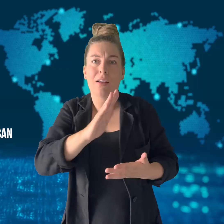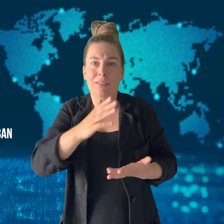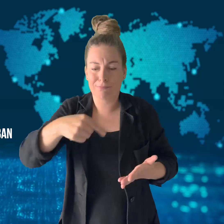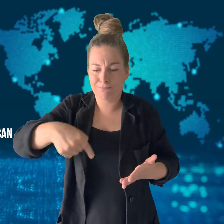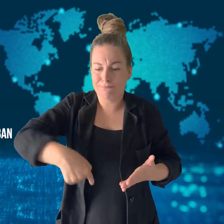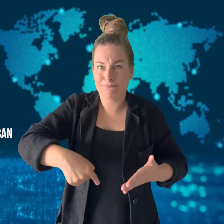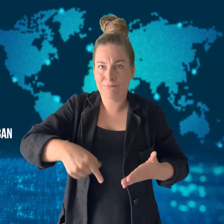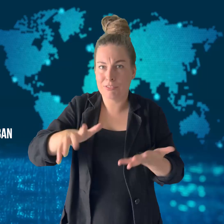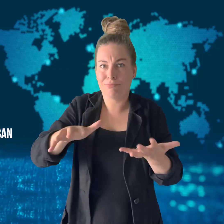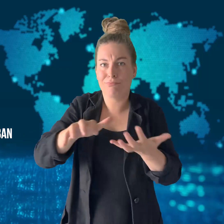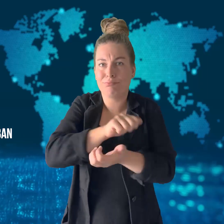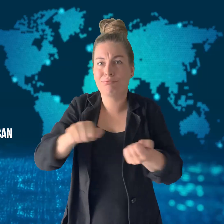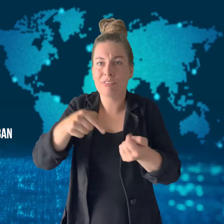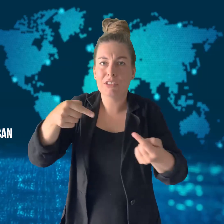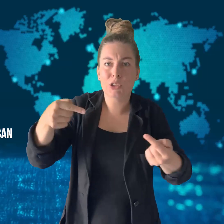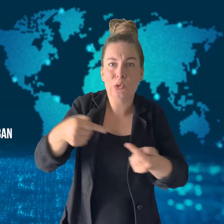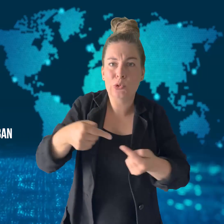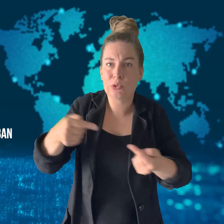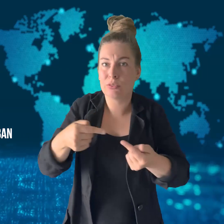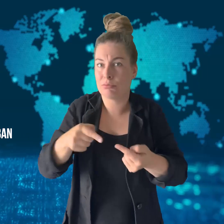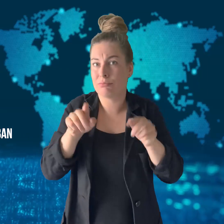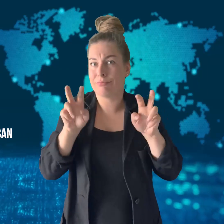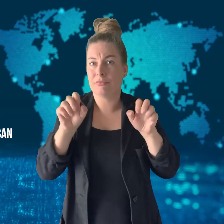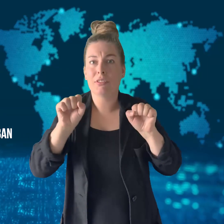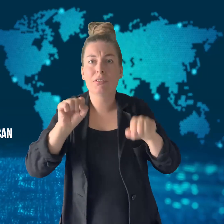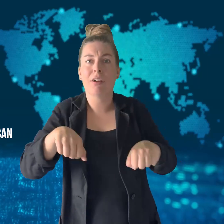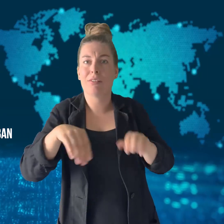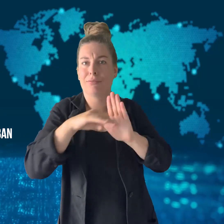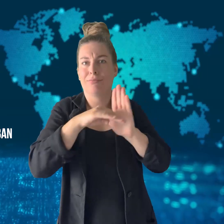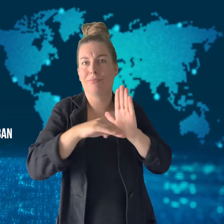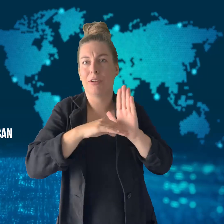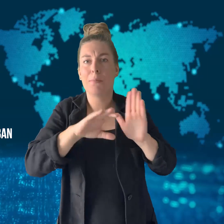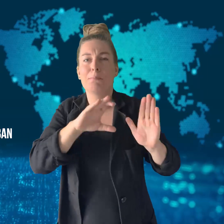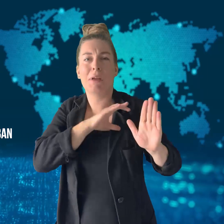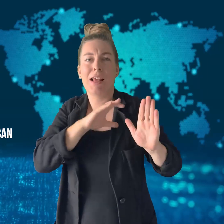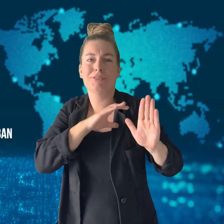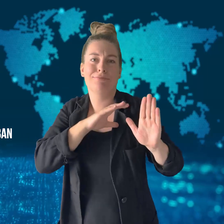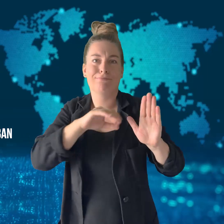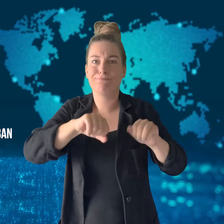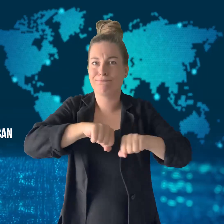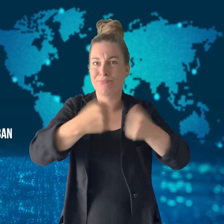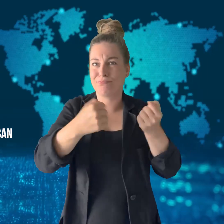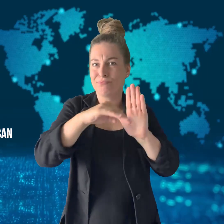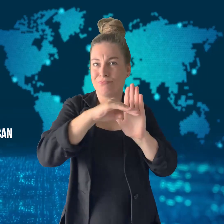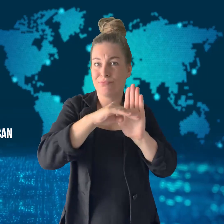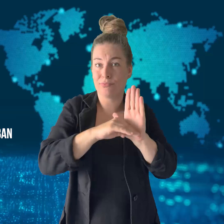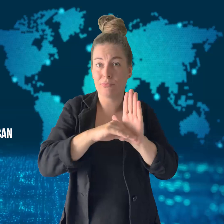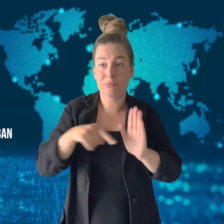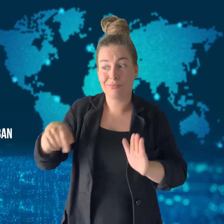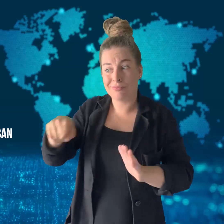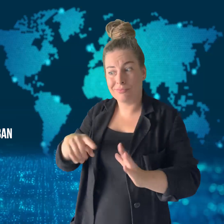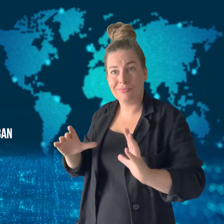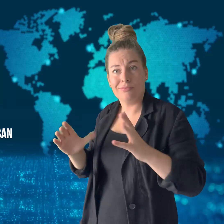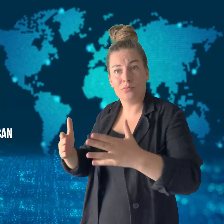after criminalizing it.